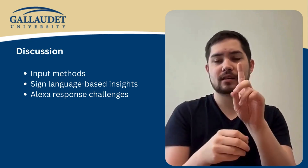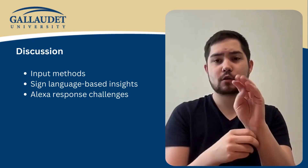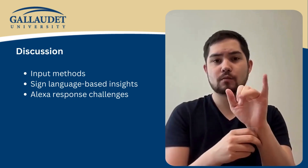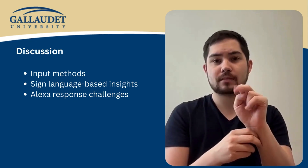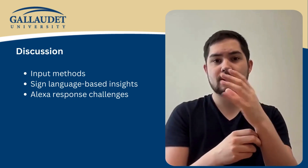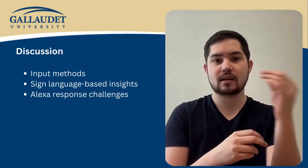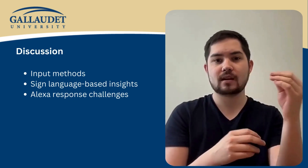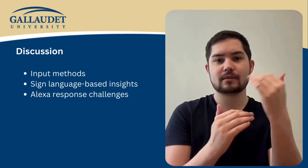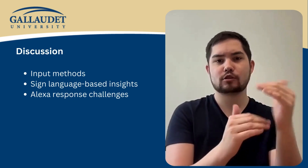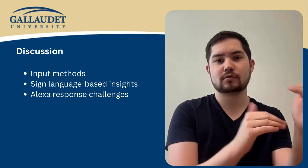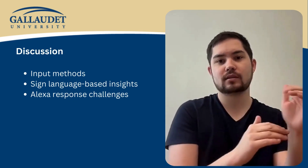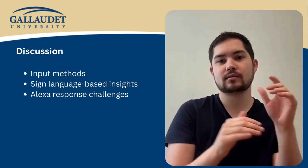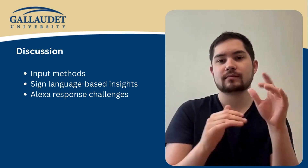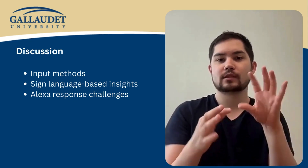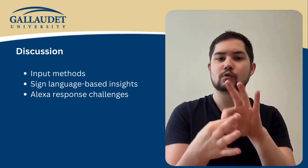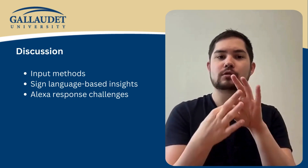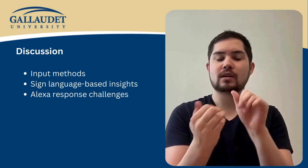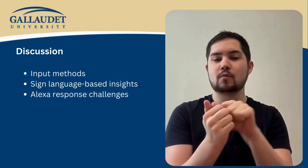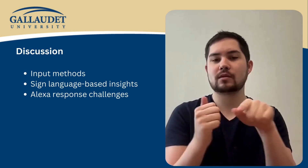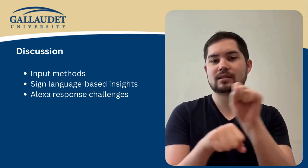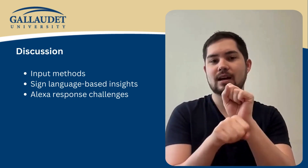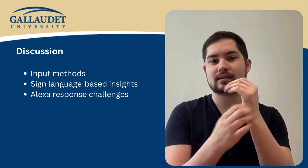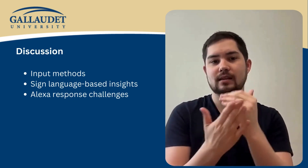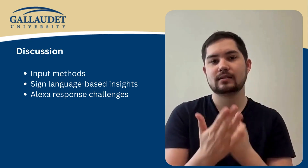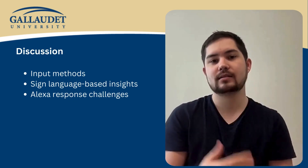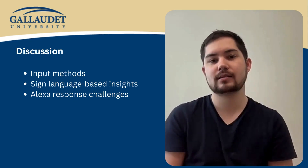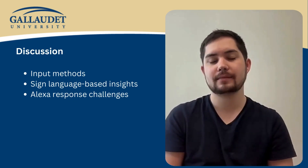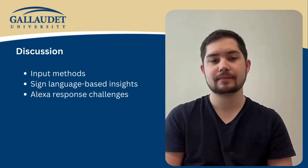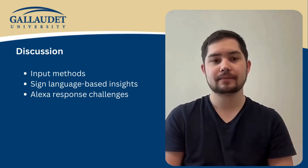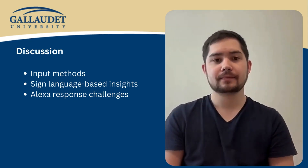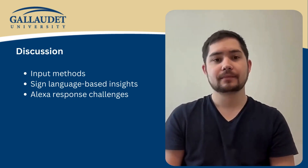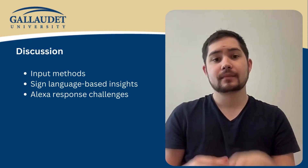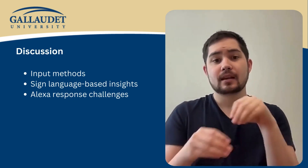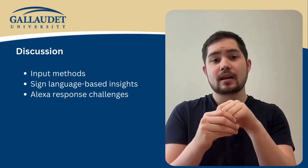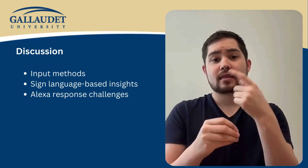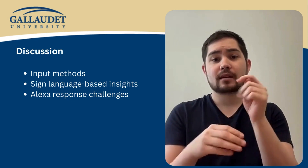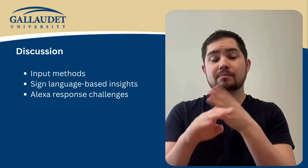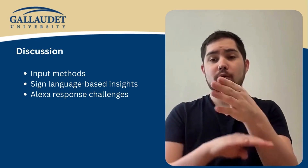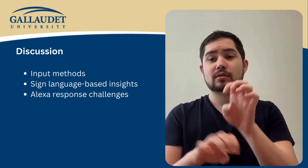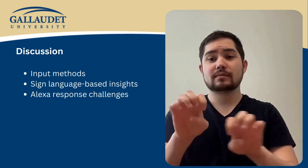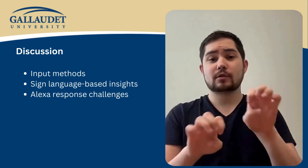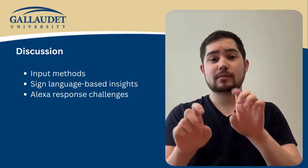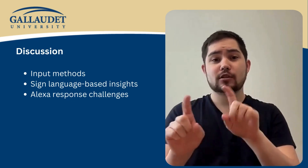constraints associated with the task lists. In the post-experiment survey, participants